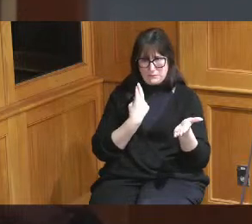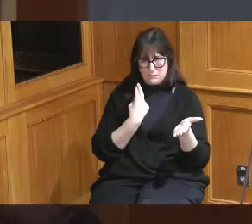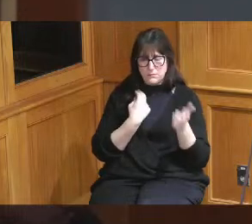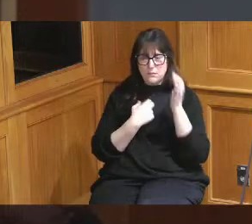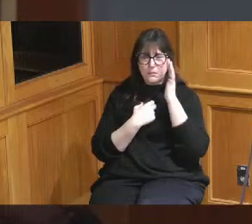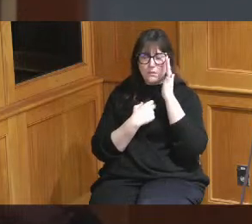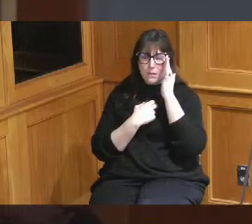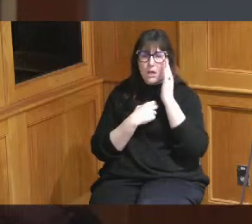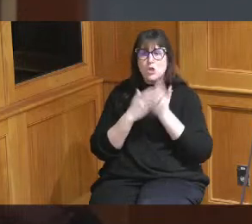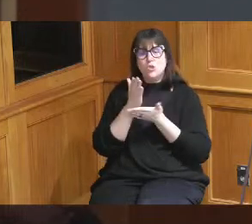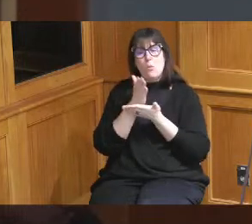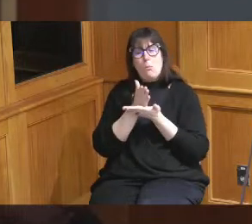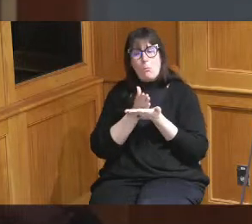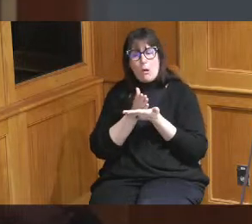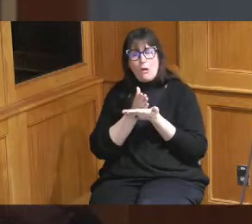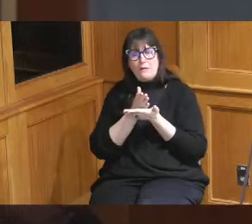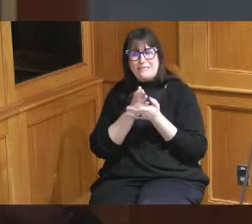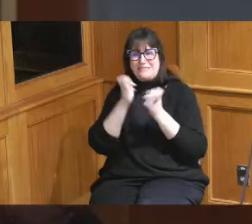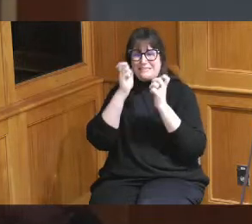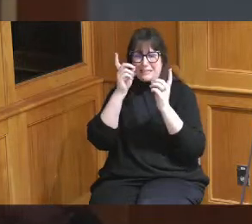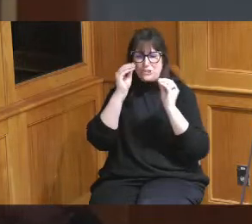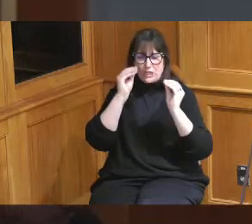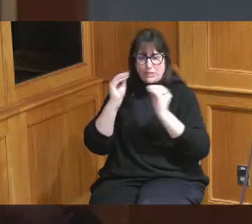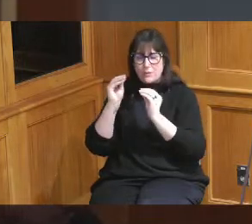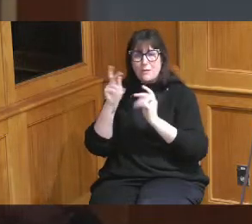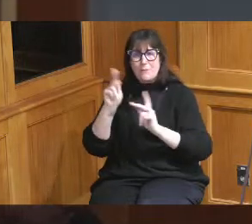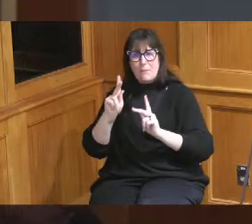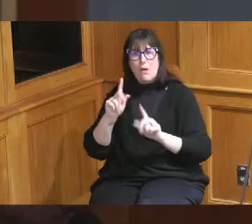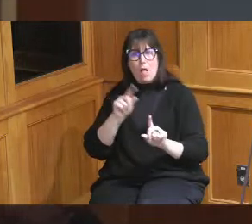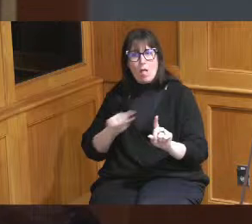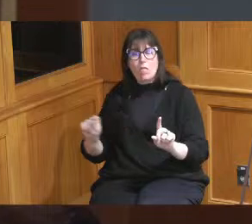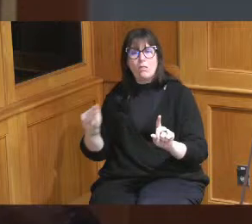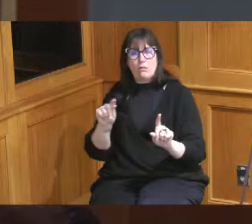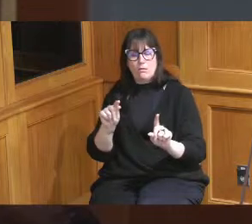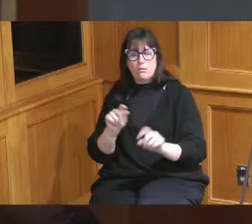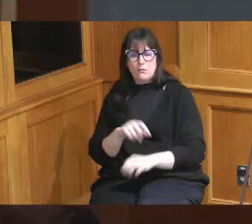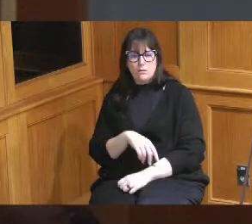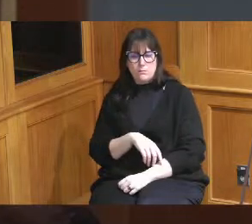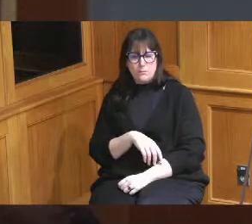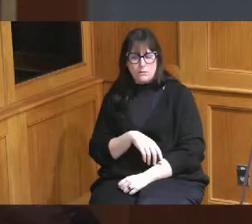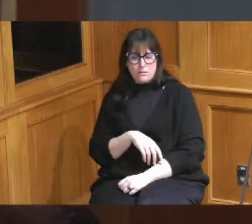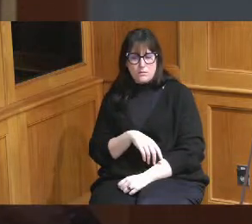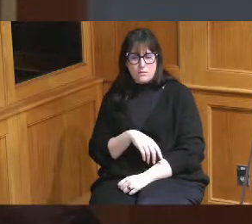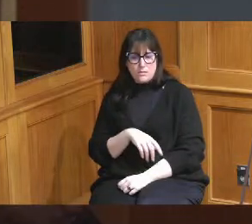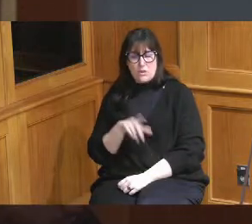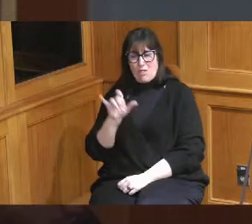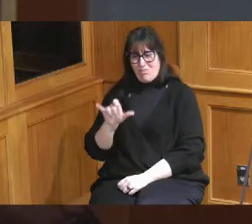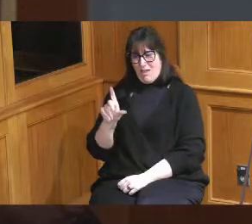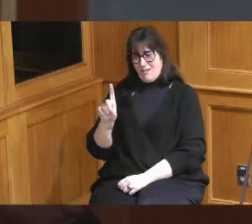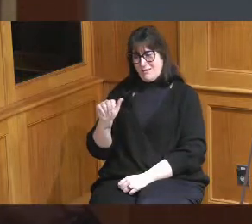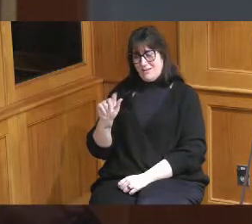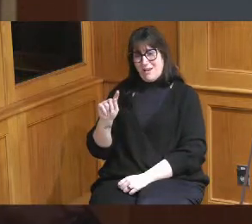and so after pulling that data I was looking at working with possibly MSD or some of the other